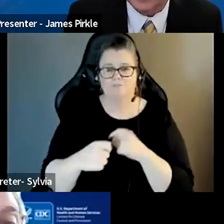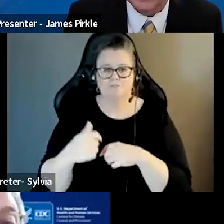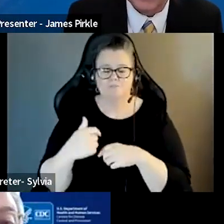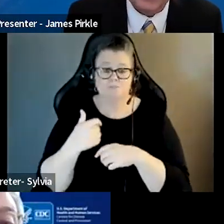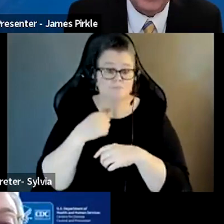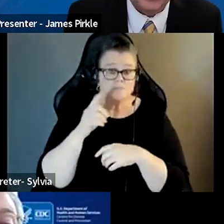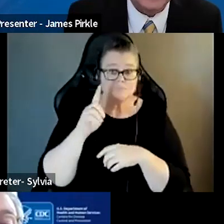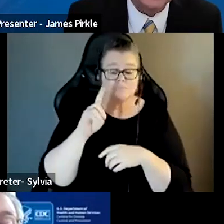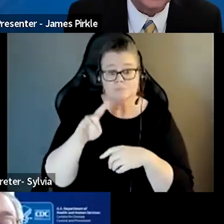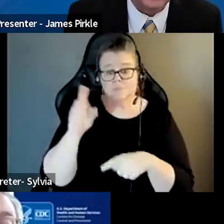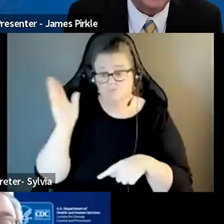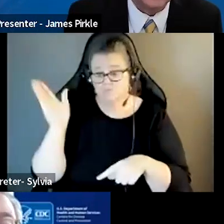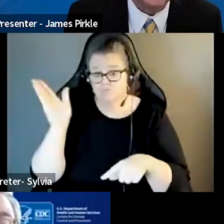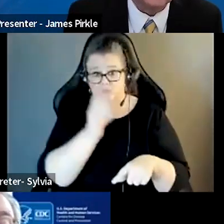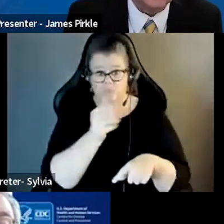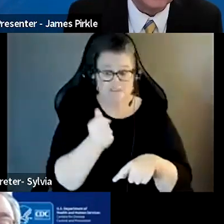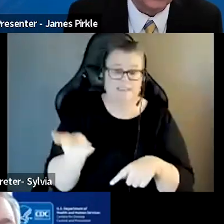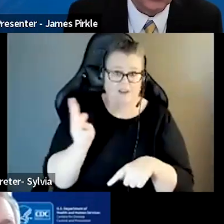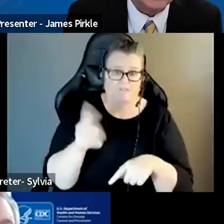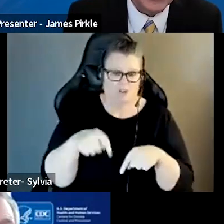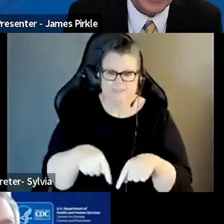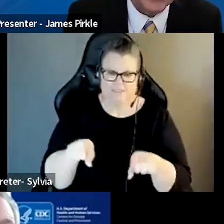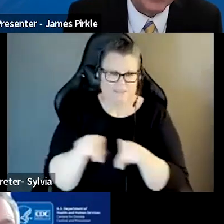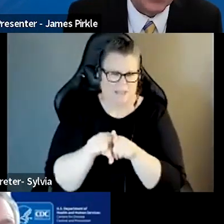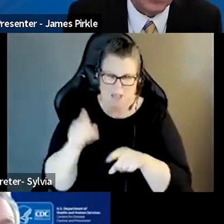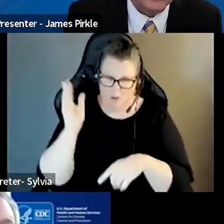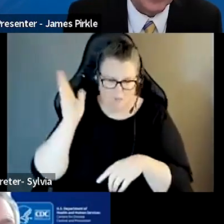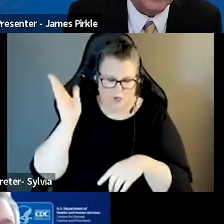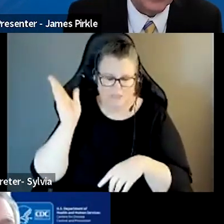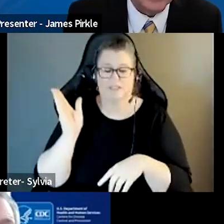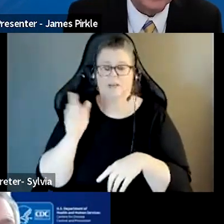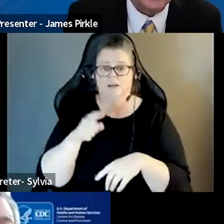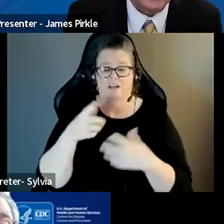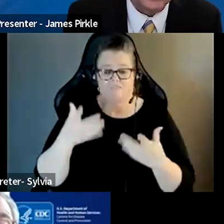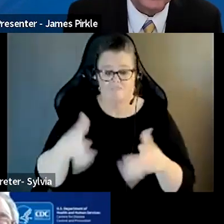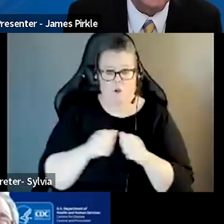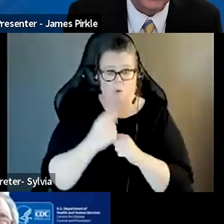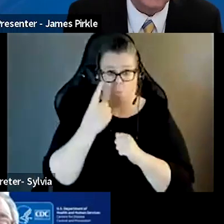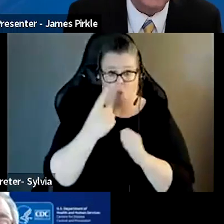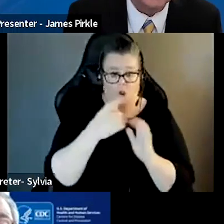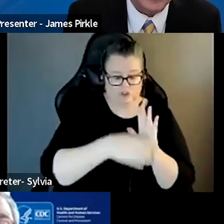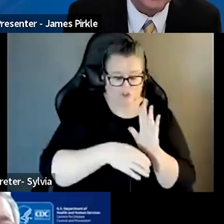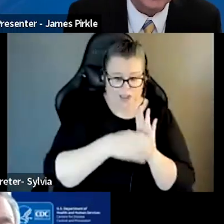and I've got people asking me, "When you finish one chapter of the quality manual, can you send it? We just want the first chapter,"